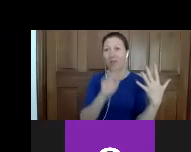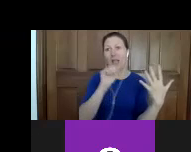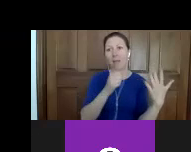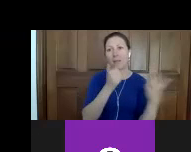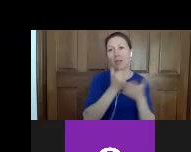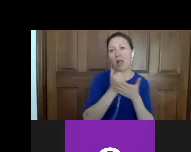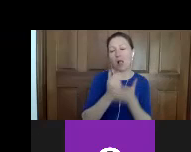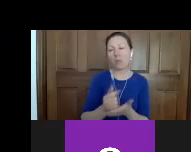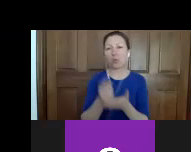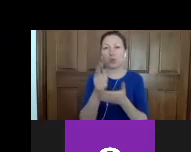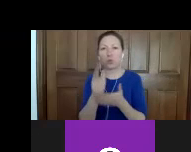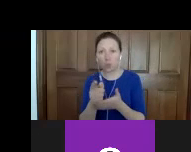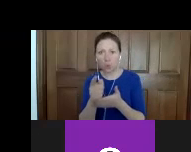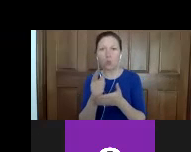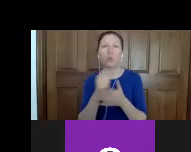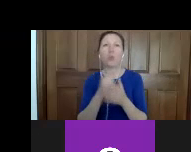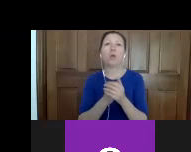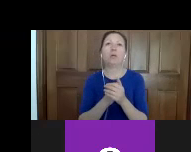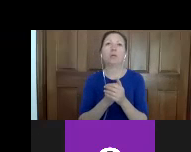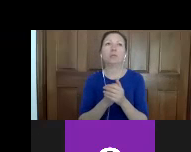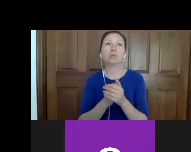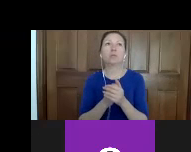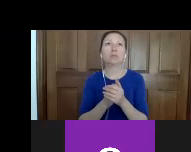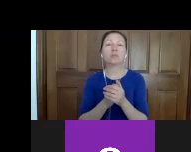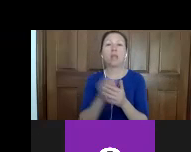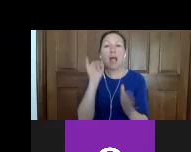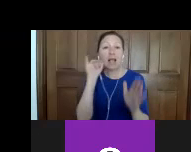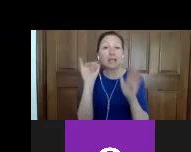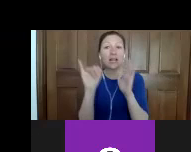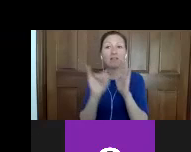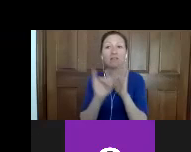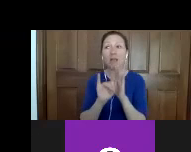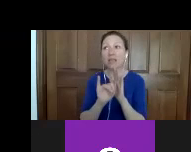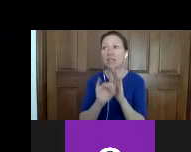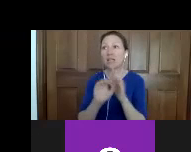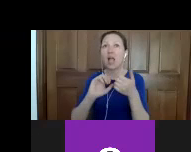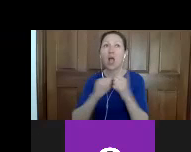identifying what your best disclosure strategy might be, identifying accommodations, identifying